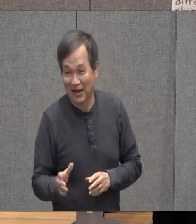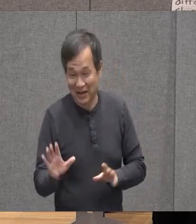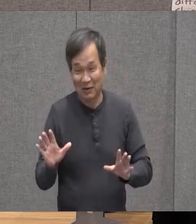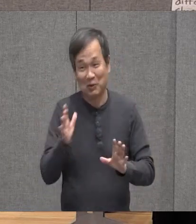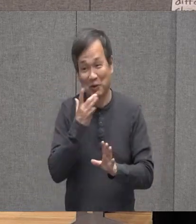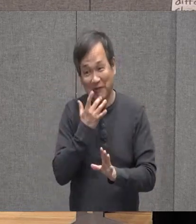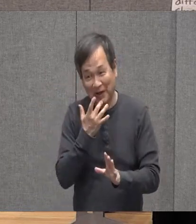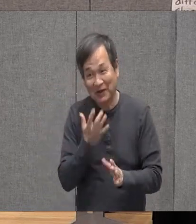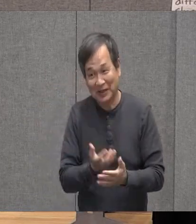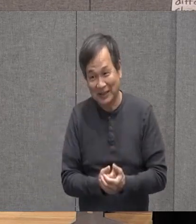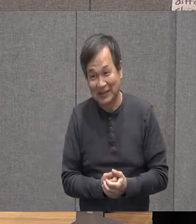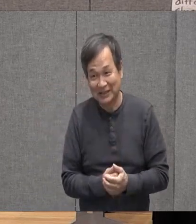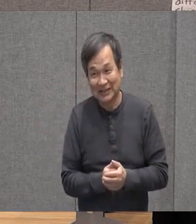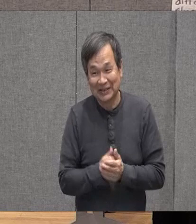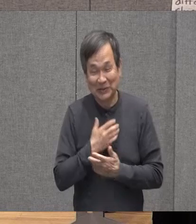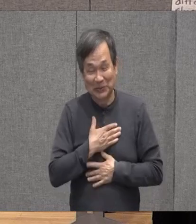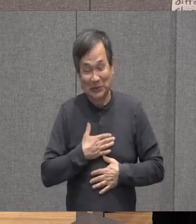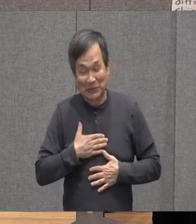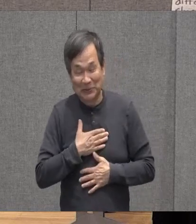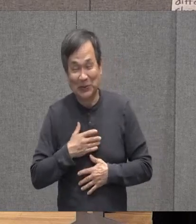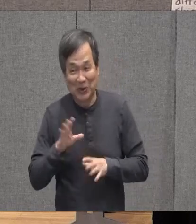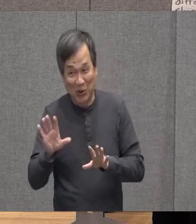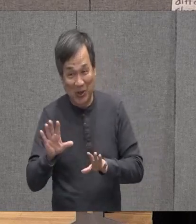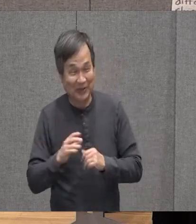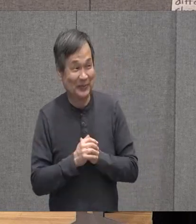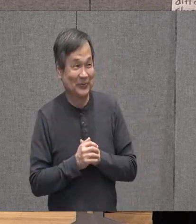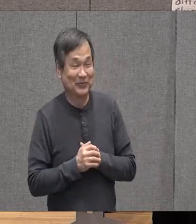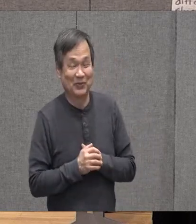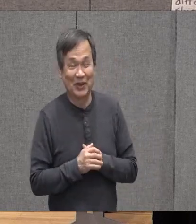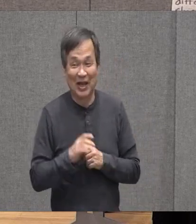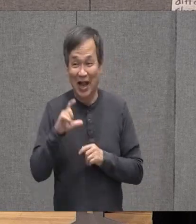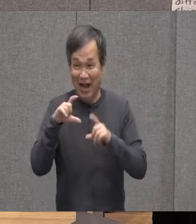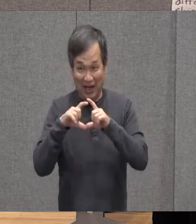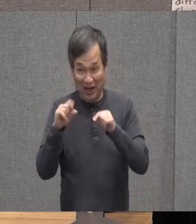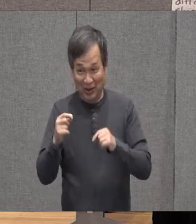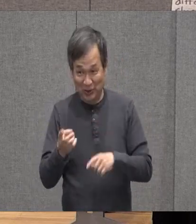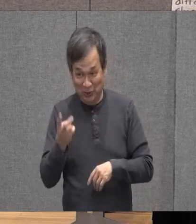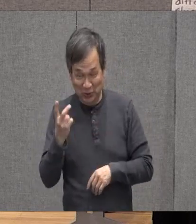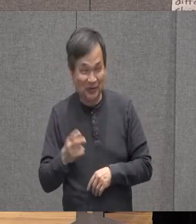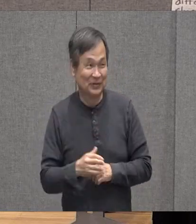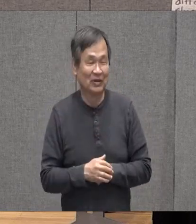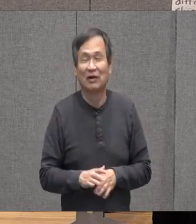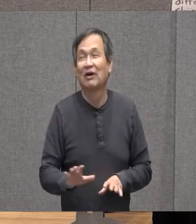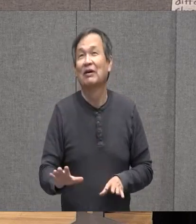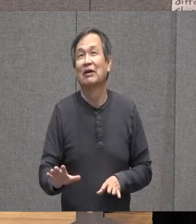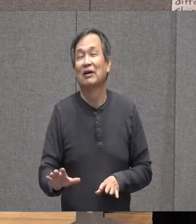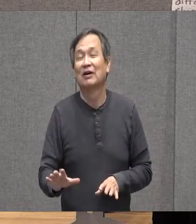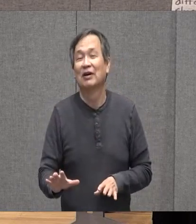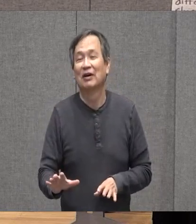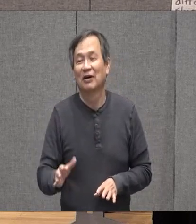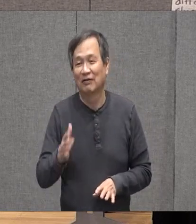I like playing games. Alright, so our two cards. Oh, and I forgot to tell you that face cards are worth 10.